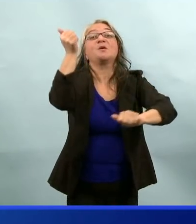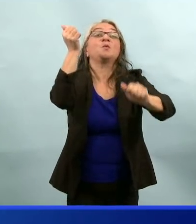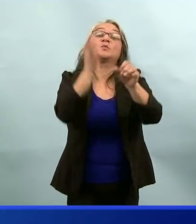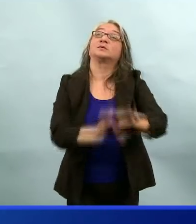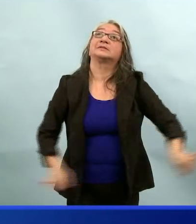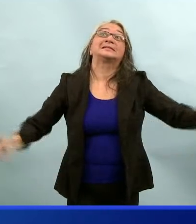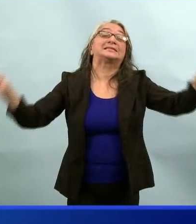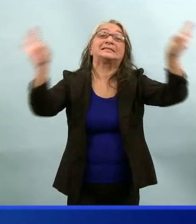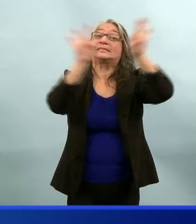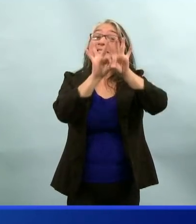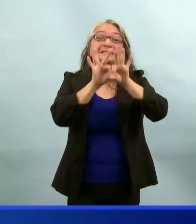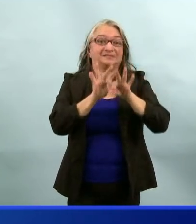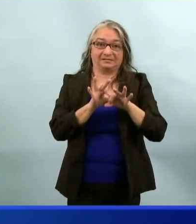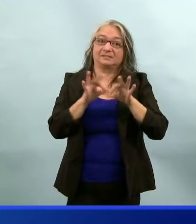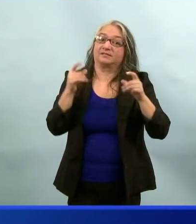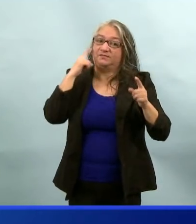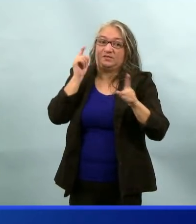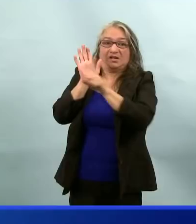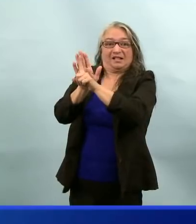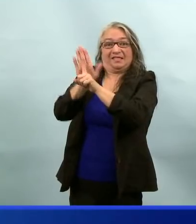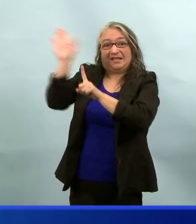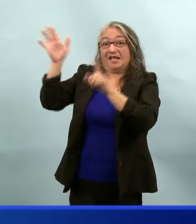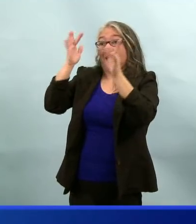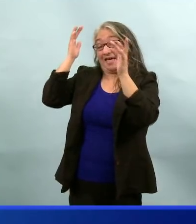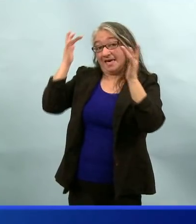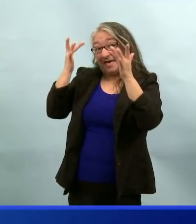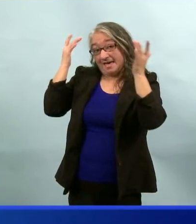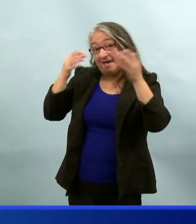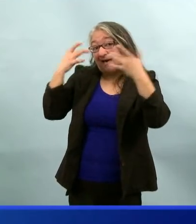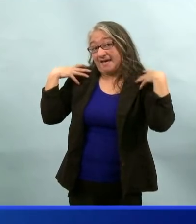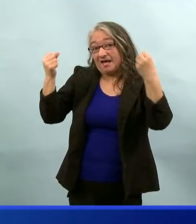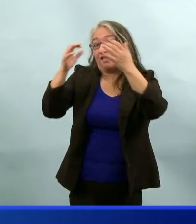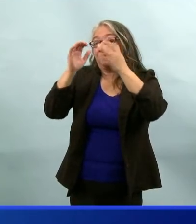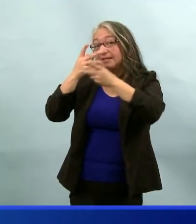asking please do it for them so that they can be there when you need them for help